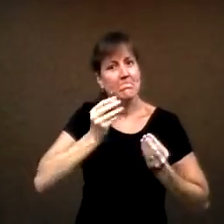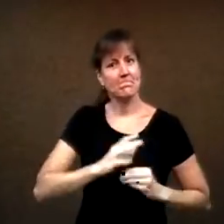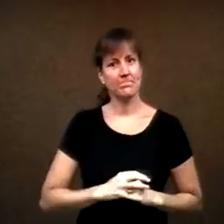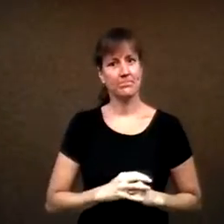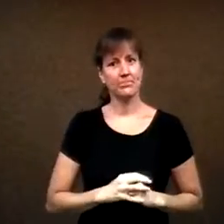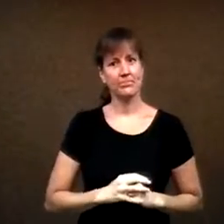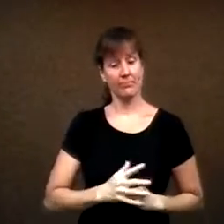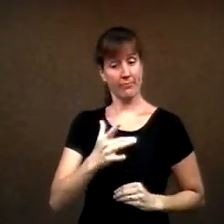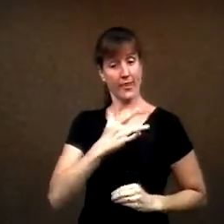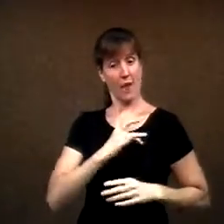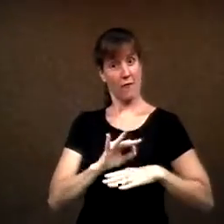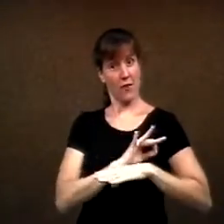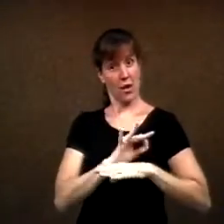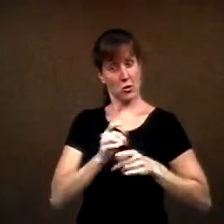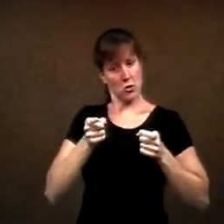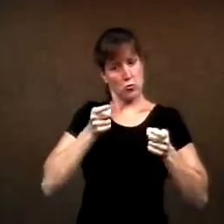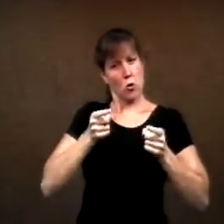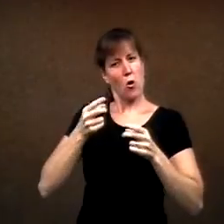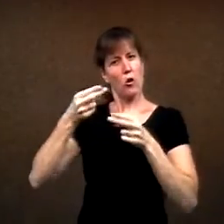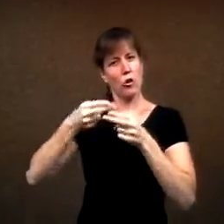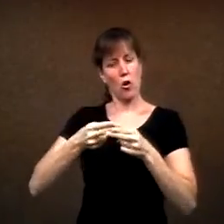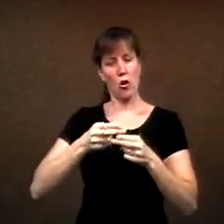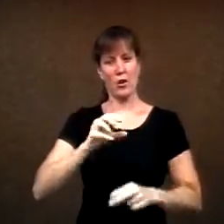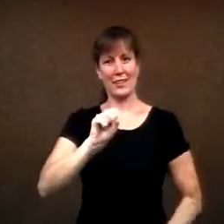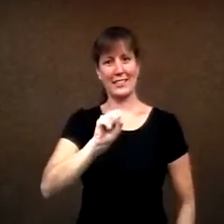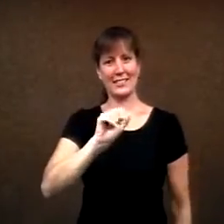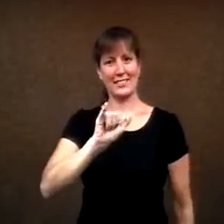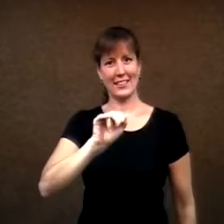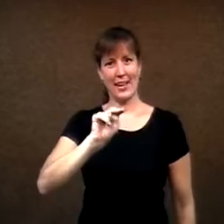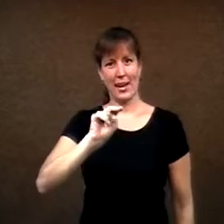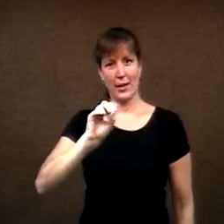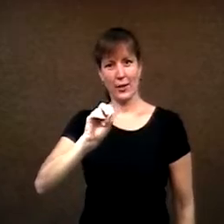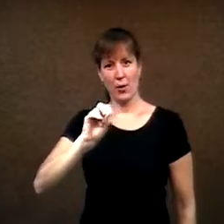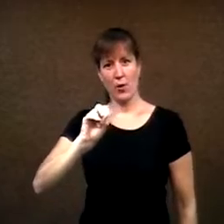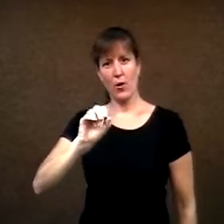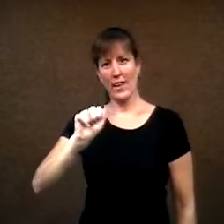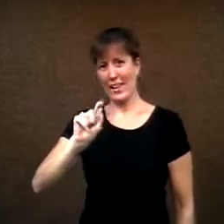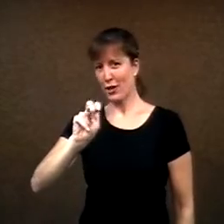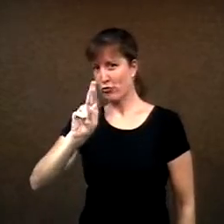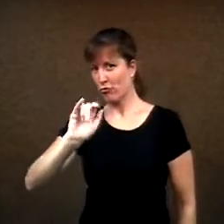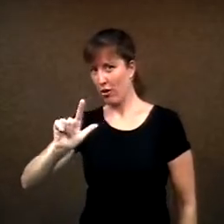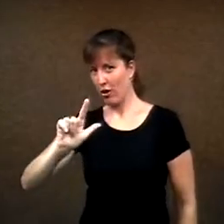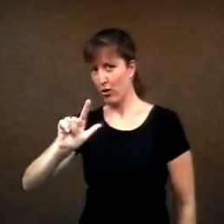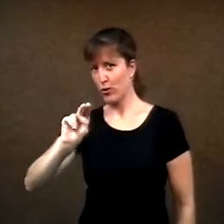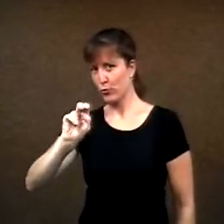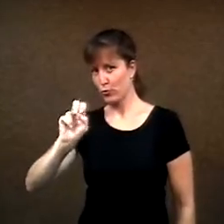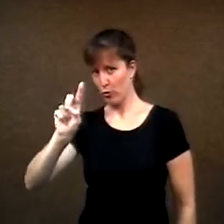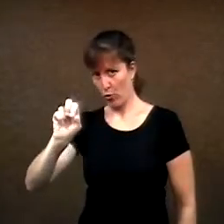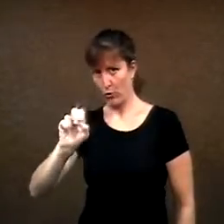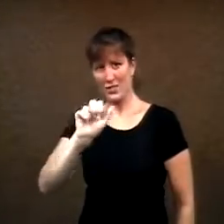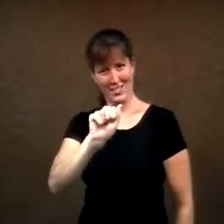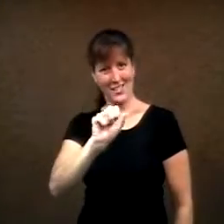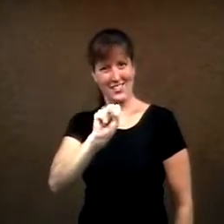will by called the 'sinoatrial node'. The sinoatrial node, is also sometimes called the pacemaker,